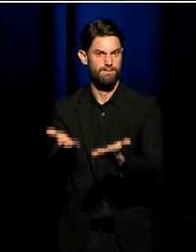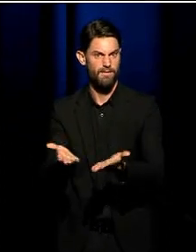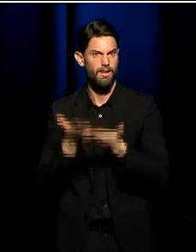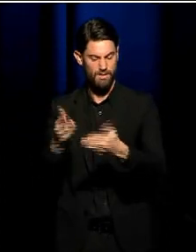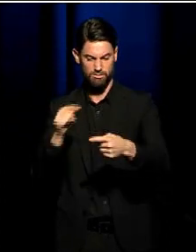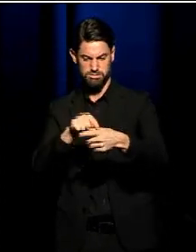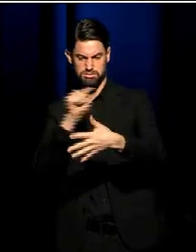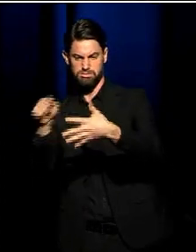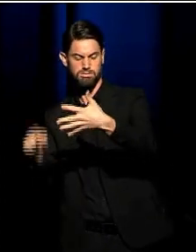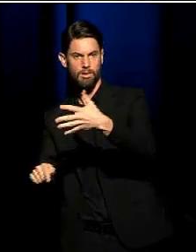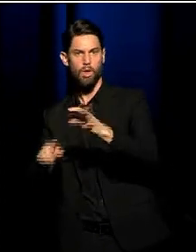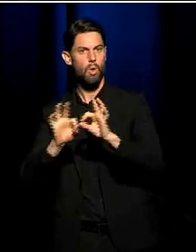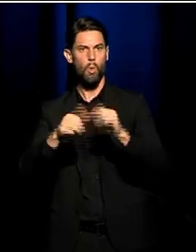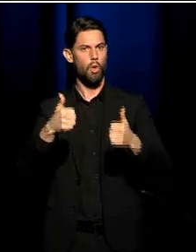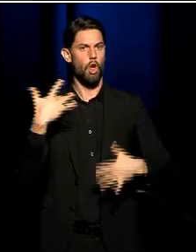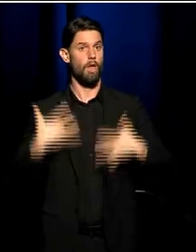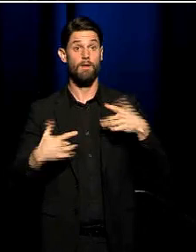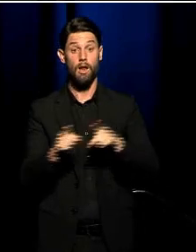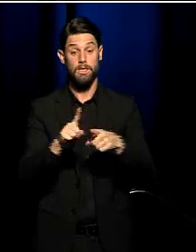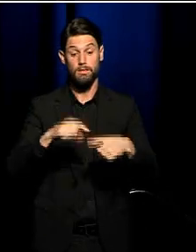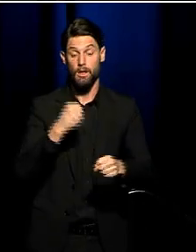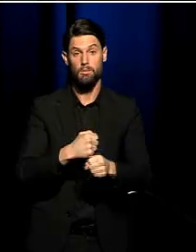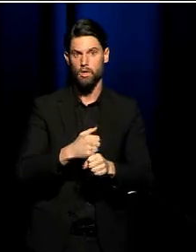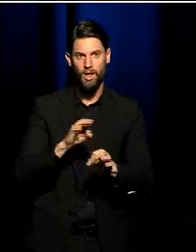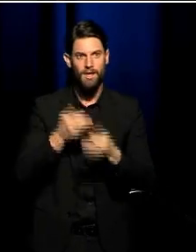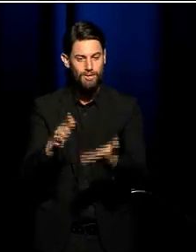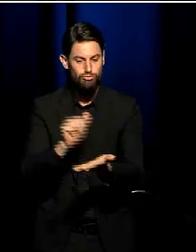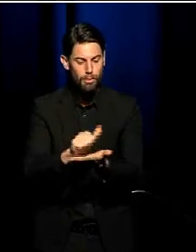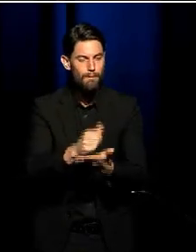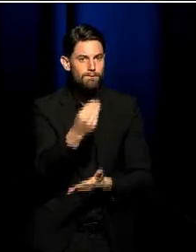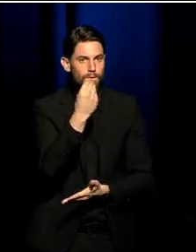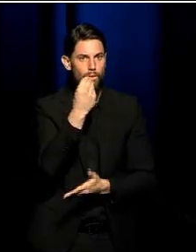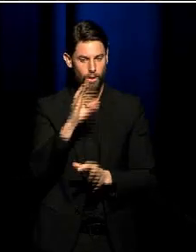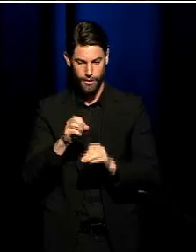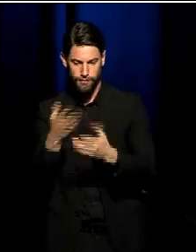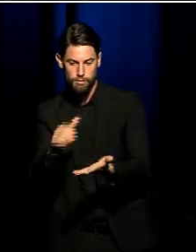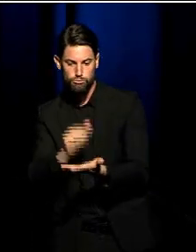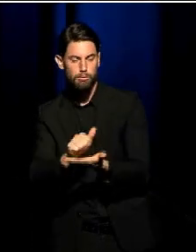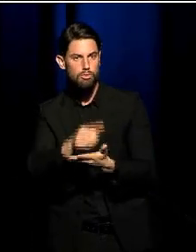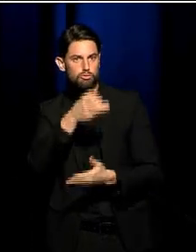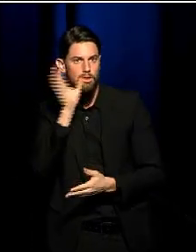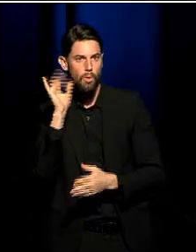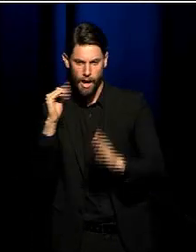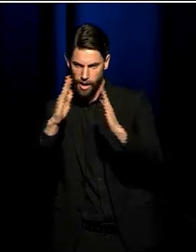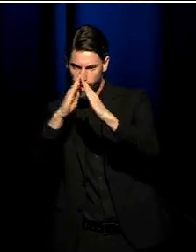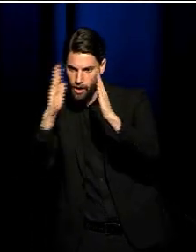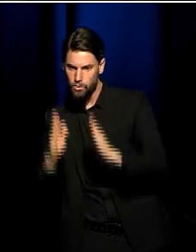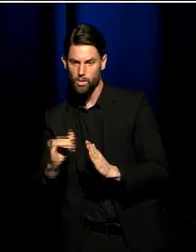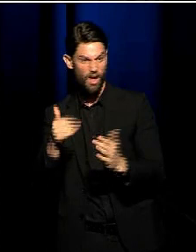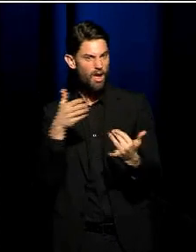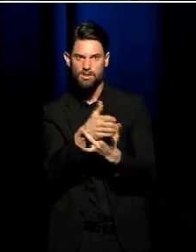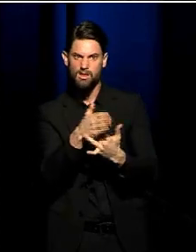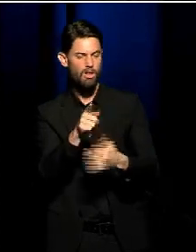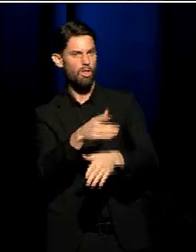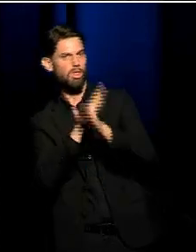necessities of life such as food, drink, shelter, access, mobility, clothing